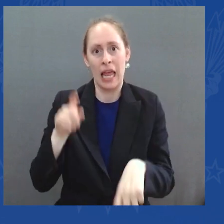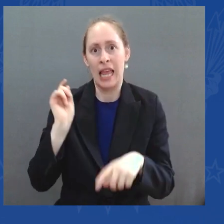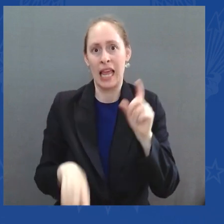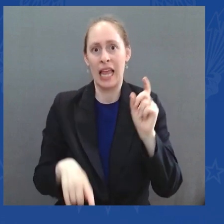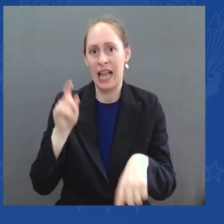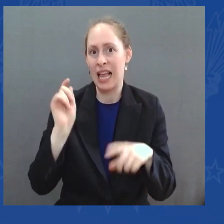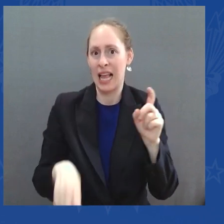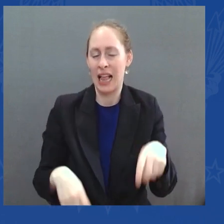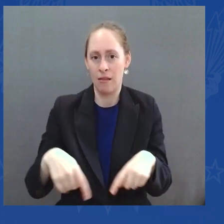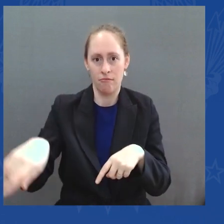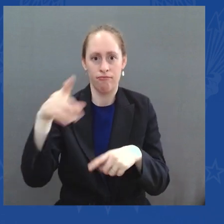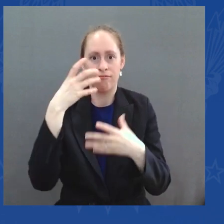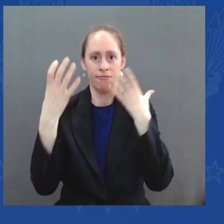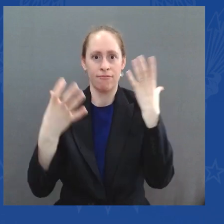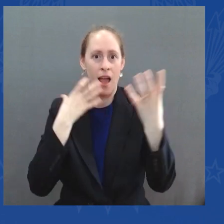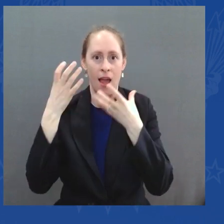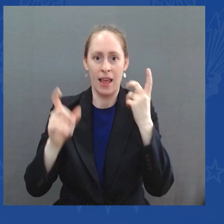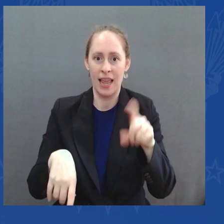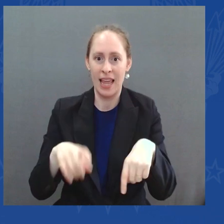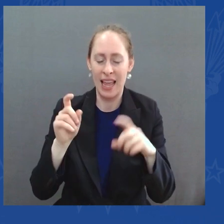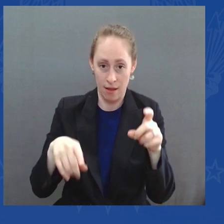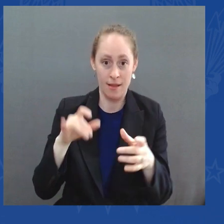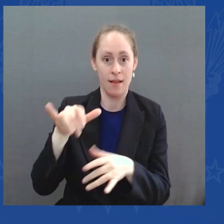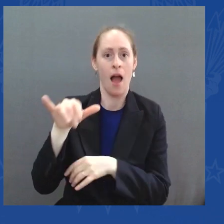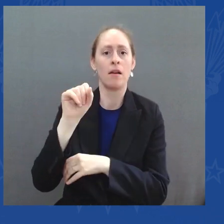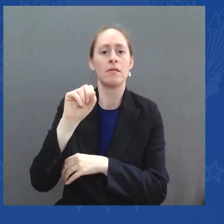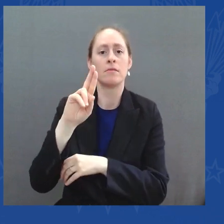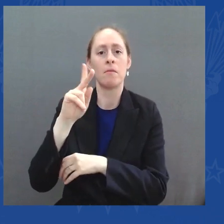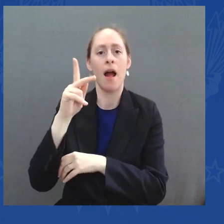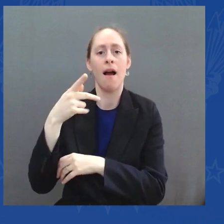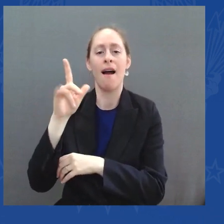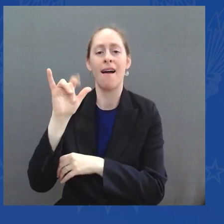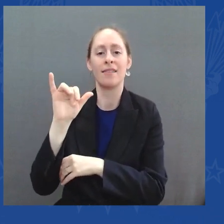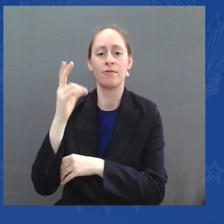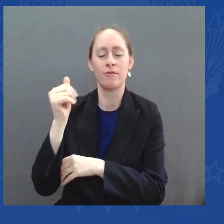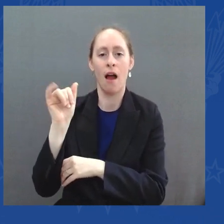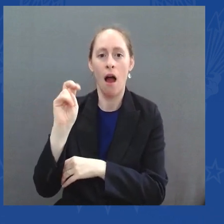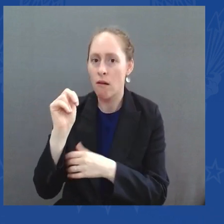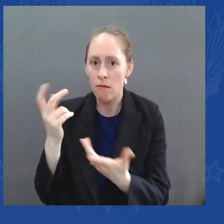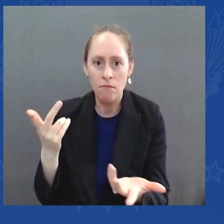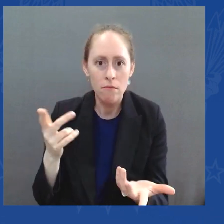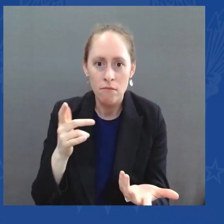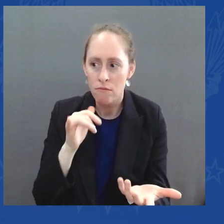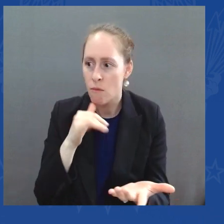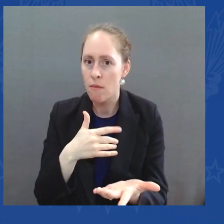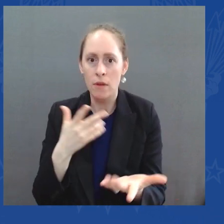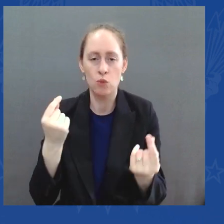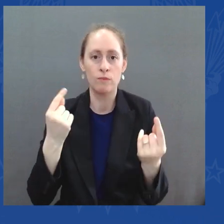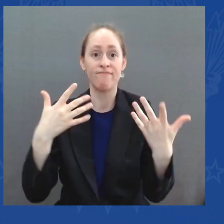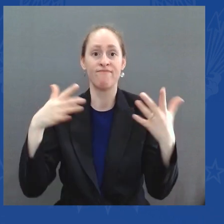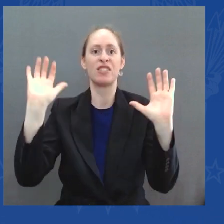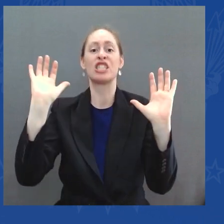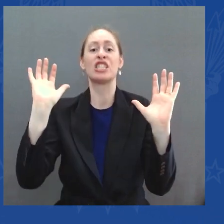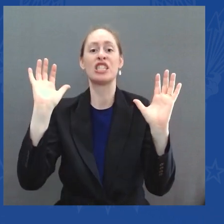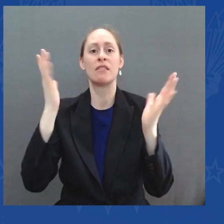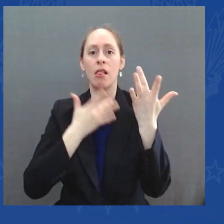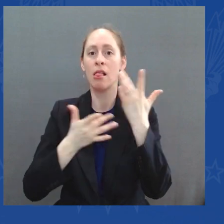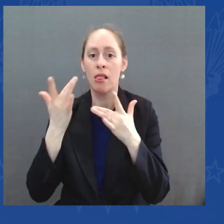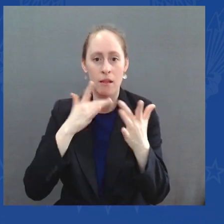And the recipe for higher prices and long delays -- that's exactly what we saw not only here, but all around the world.